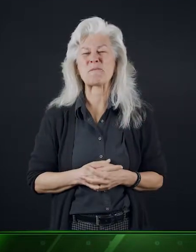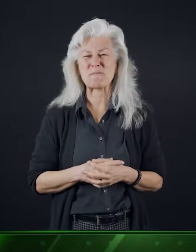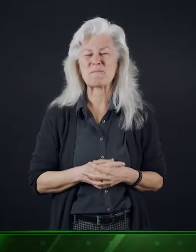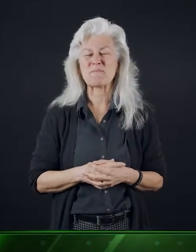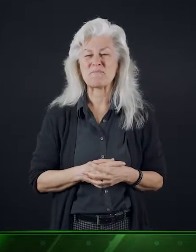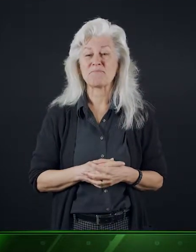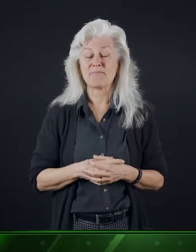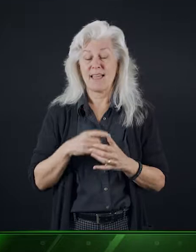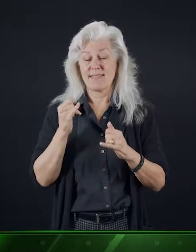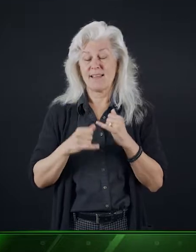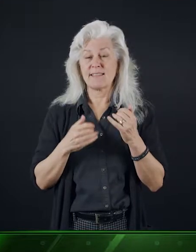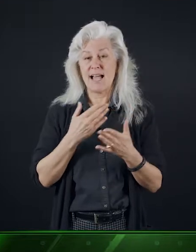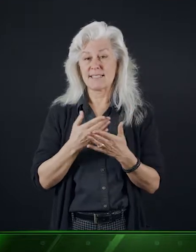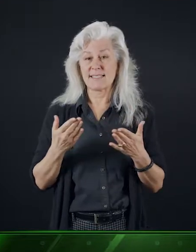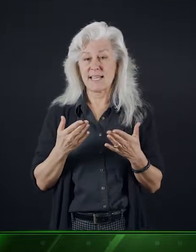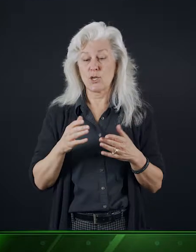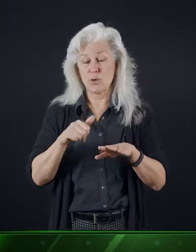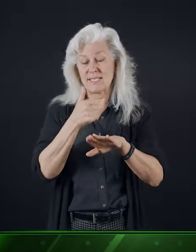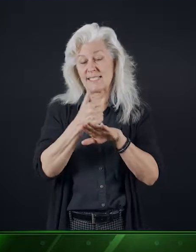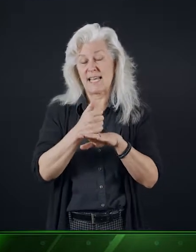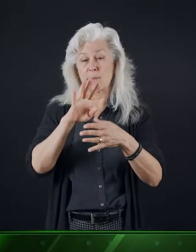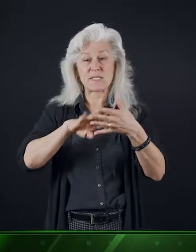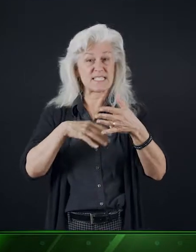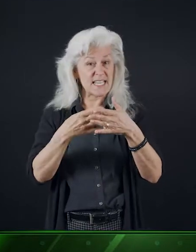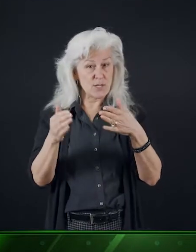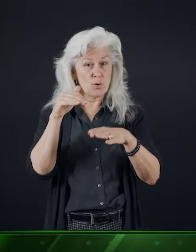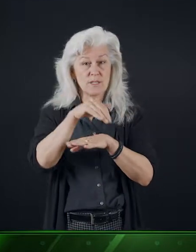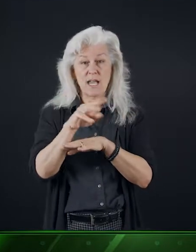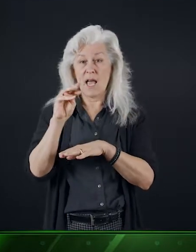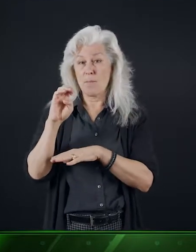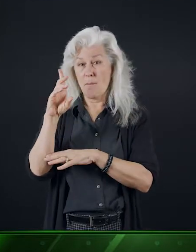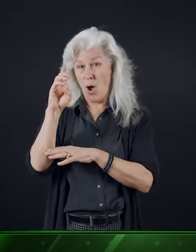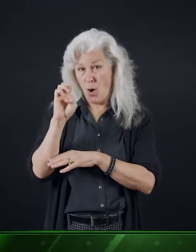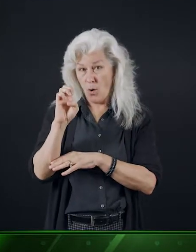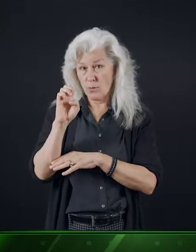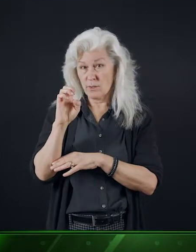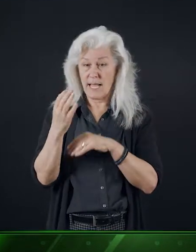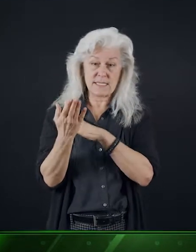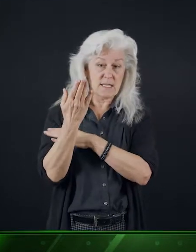Last part here is that you can set a schedule to your Night Mode. I can set it to sunrise or sunset times.